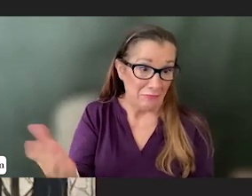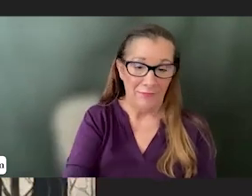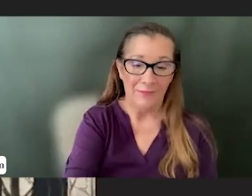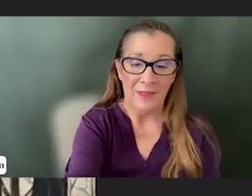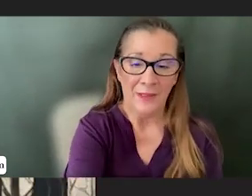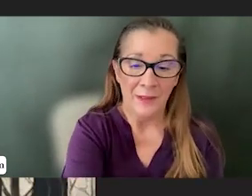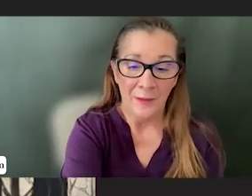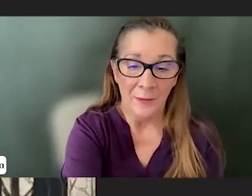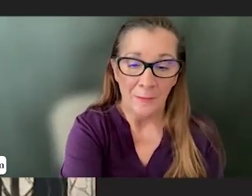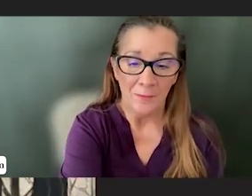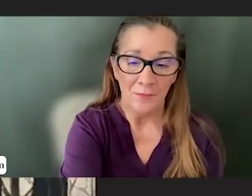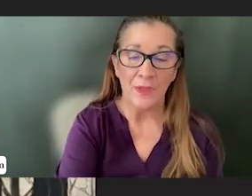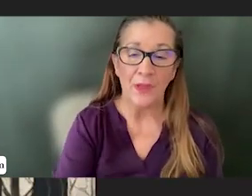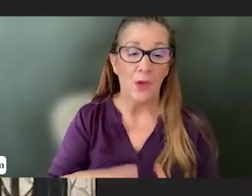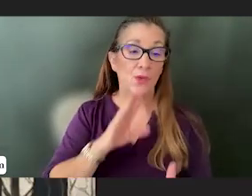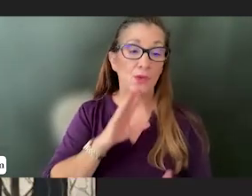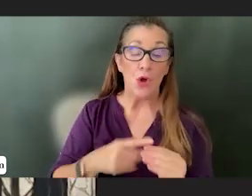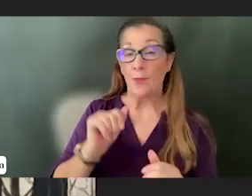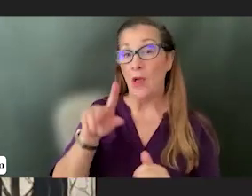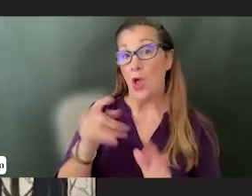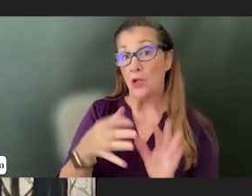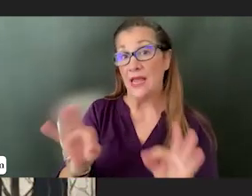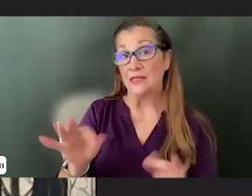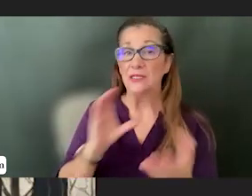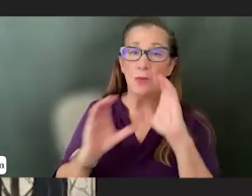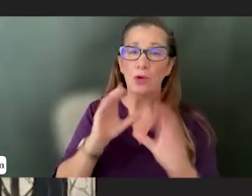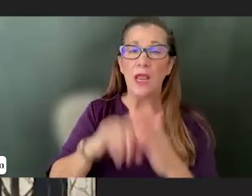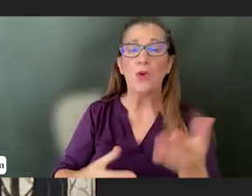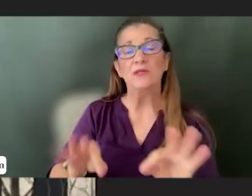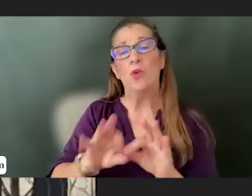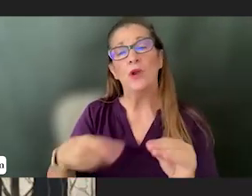Whenever we talk about alt text, we want to communicate what is important about the image.